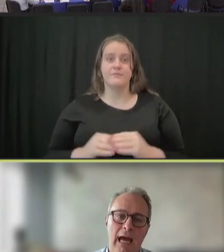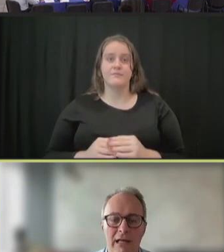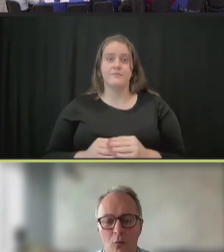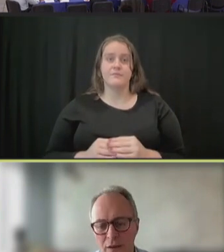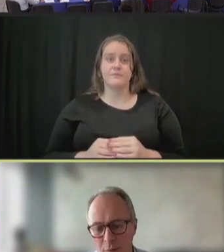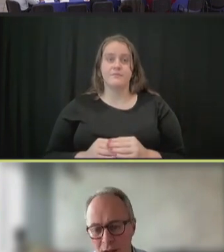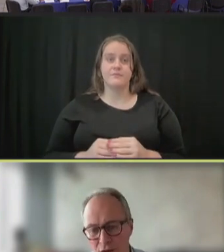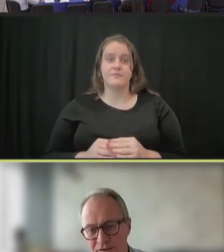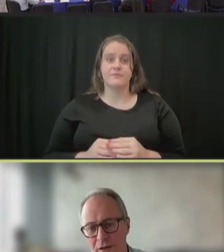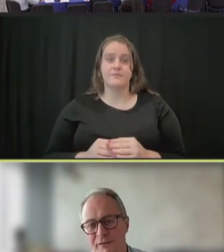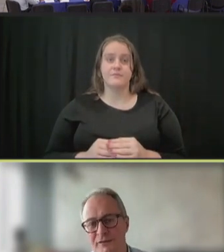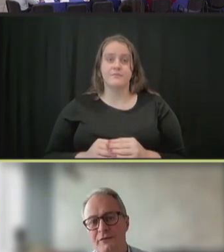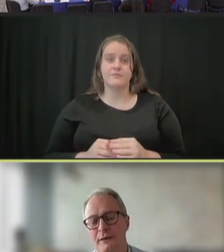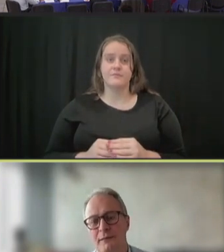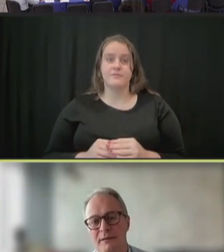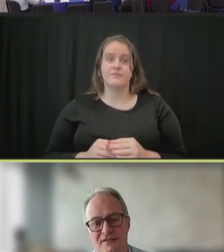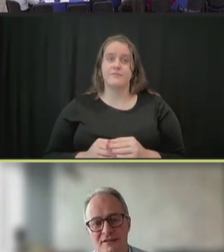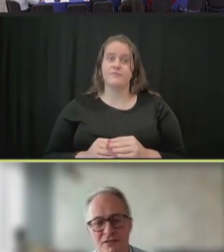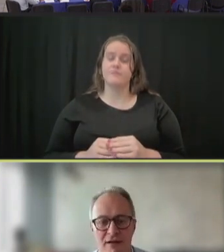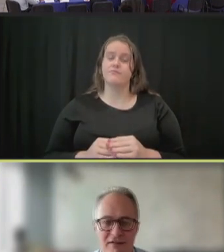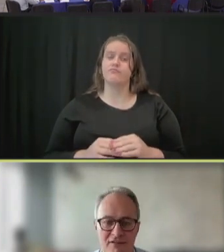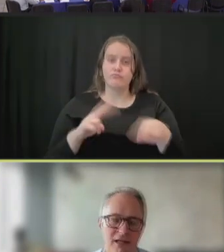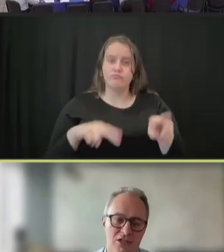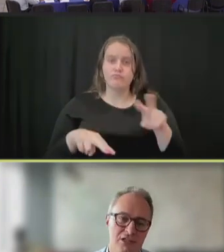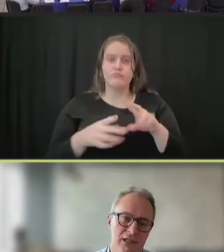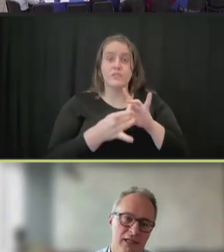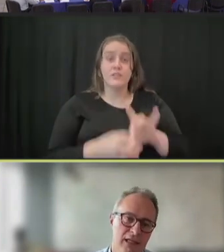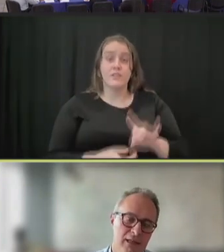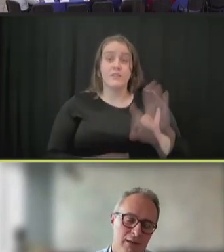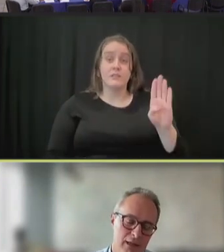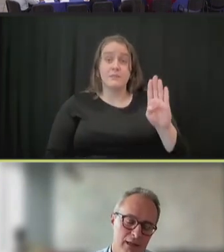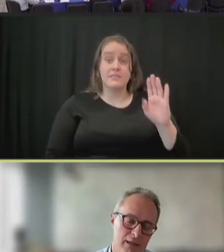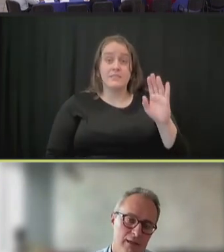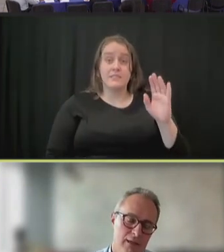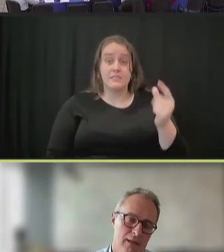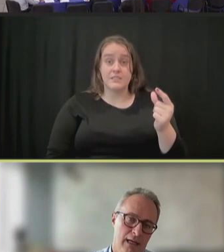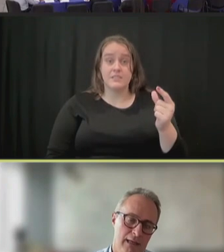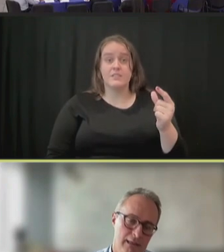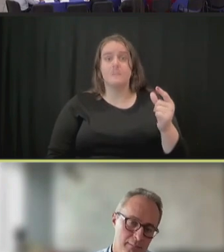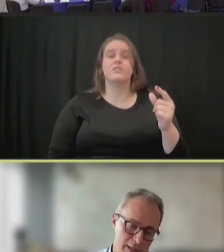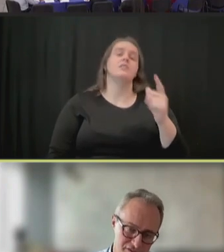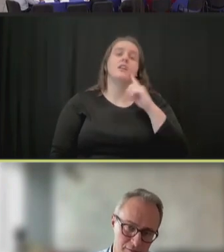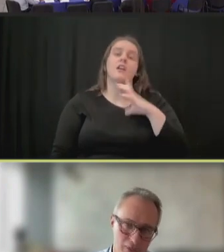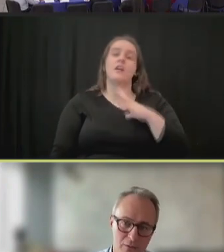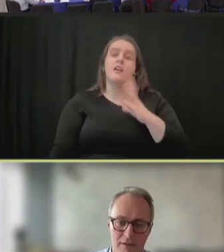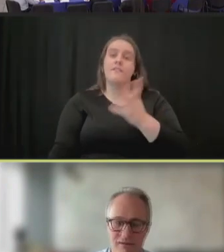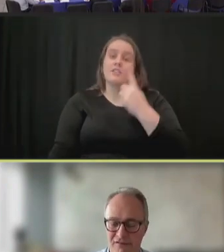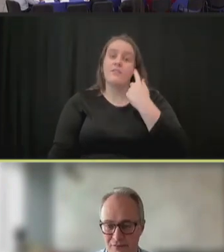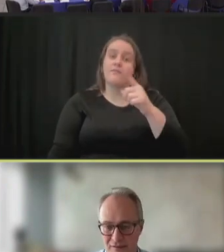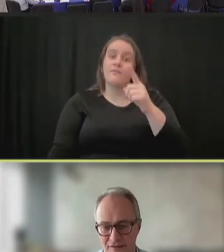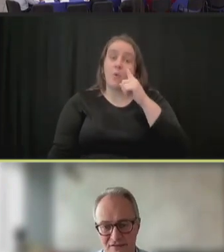And then what we also observed with the BCG vaccination in the mouse model, there is a recent